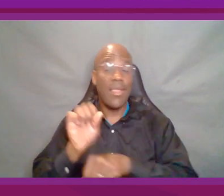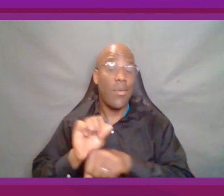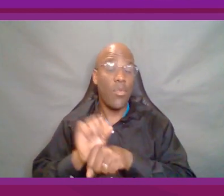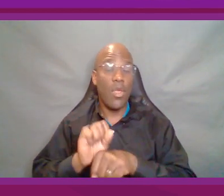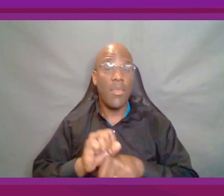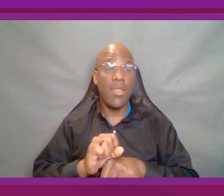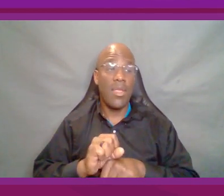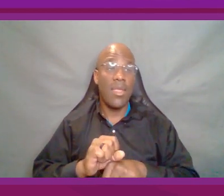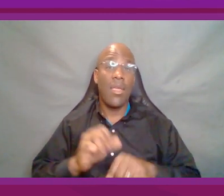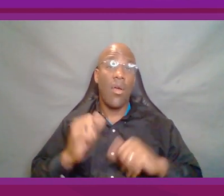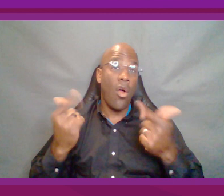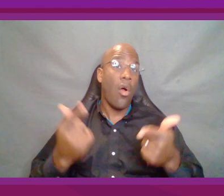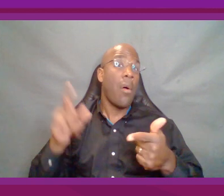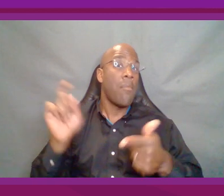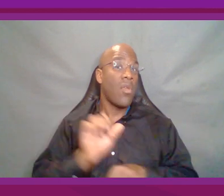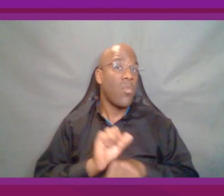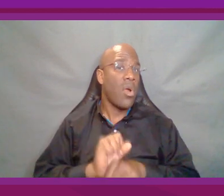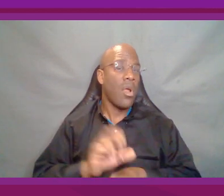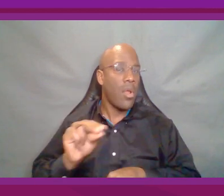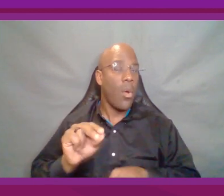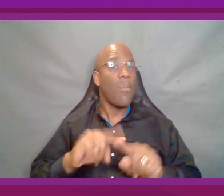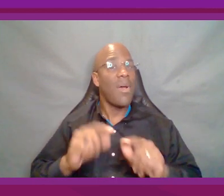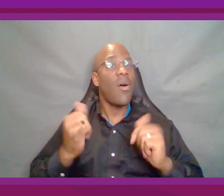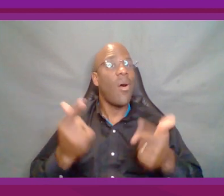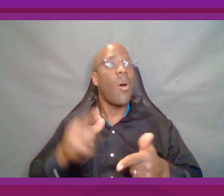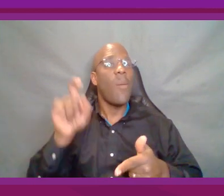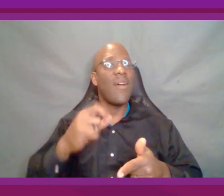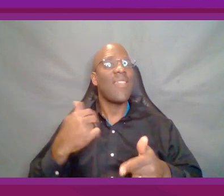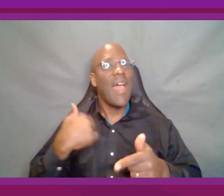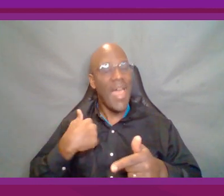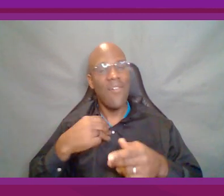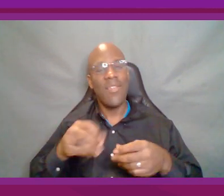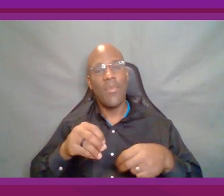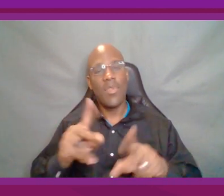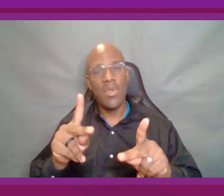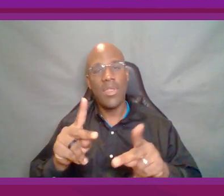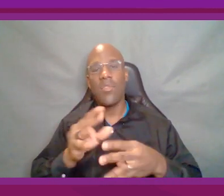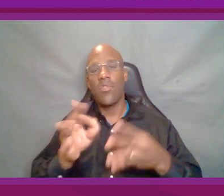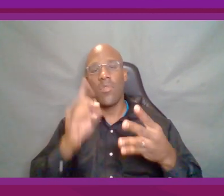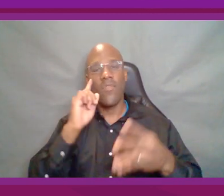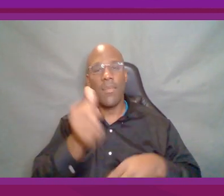to work everyone has to have the opportunity to make that choice for themselves. I'm done.